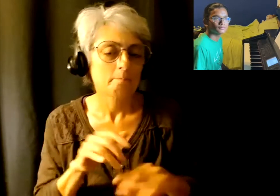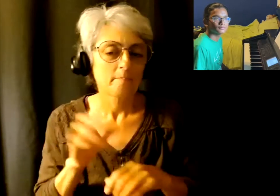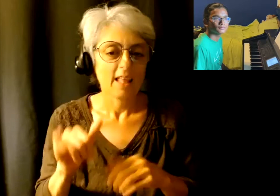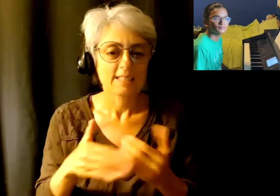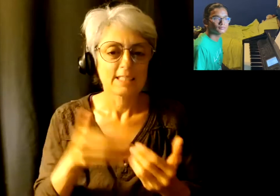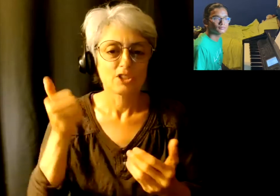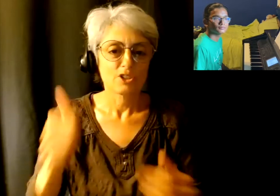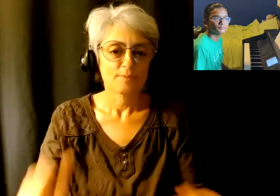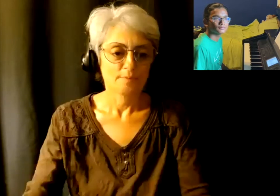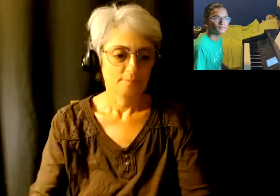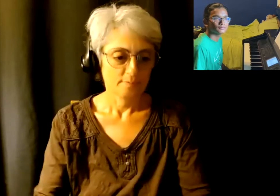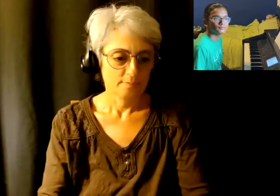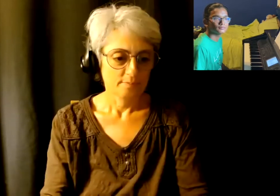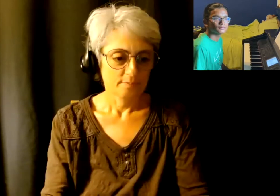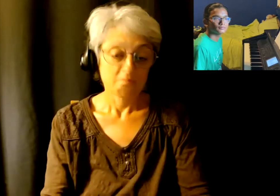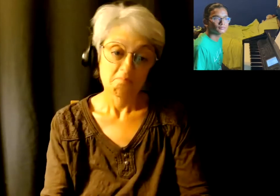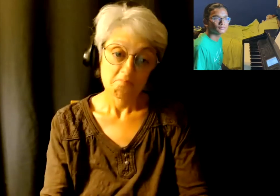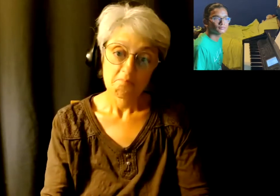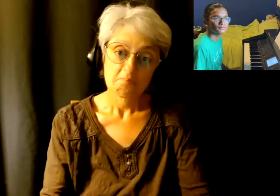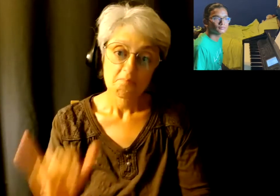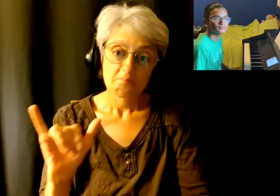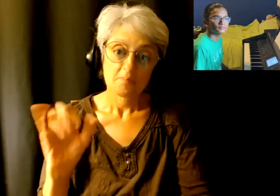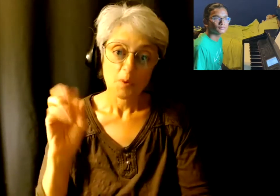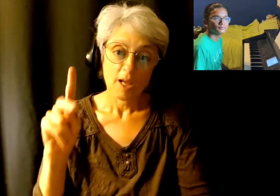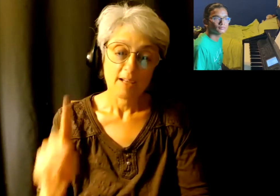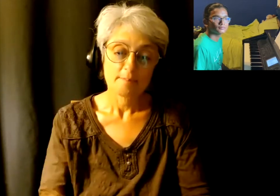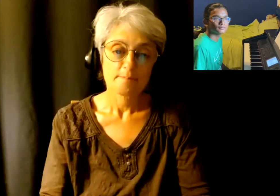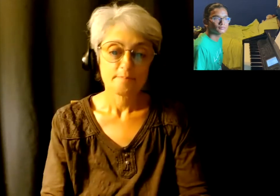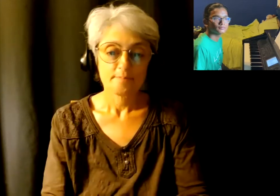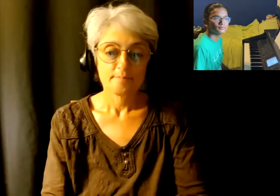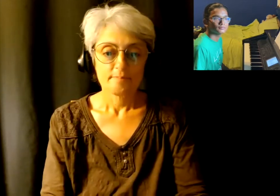Okay because uh when I was in school